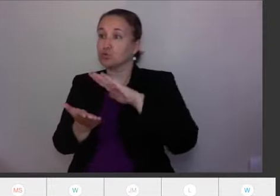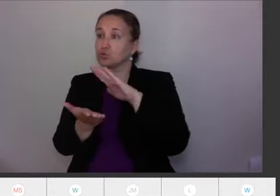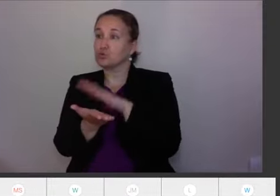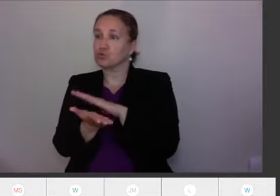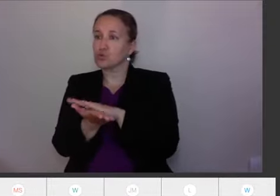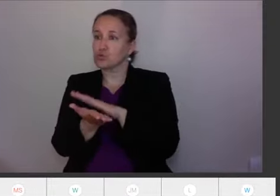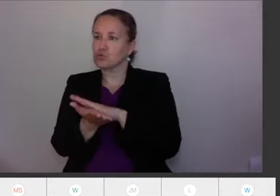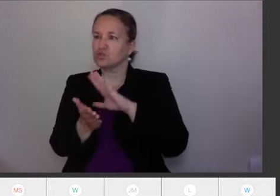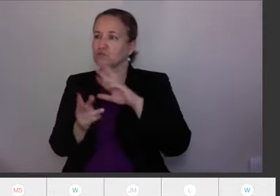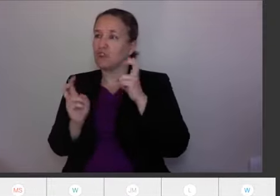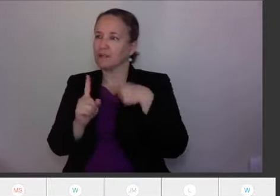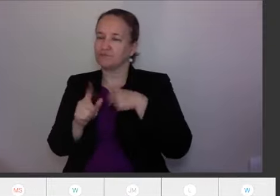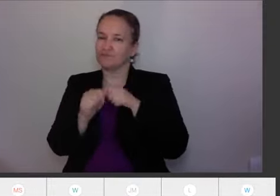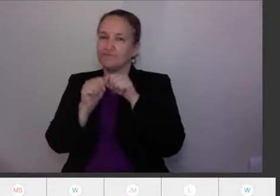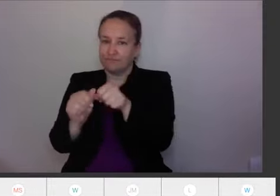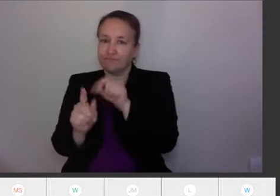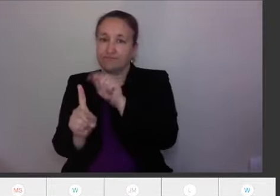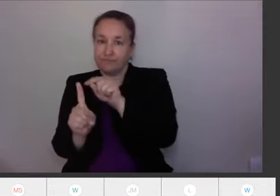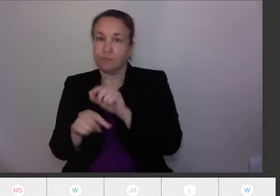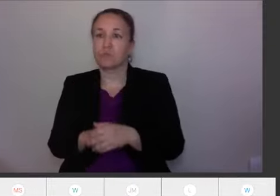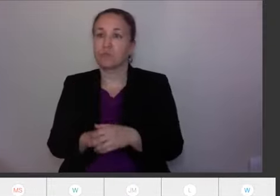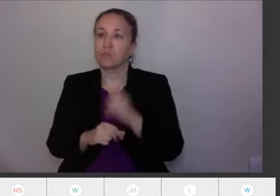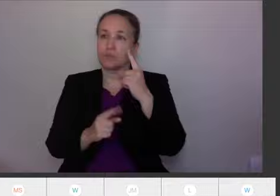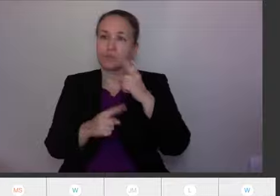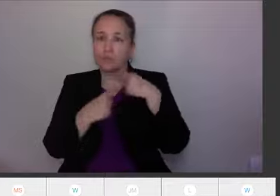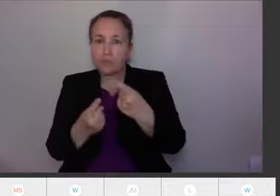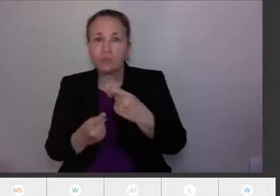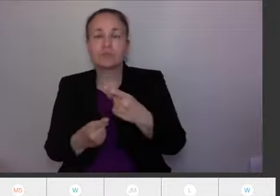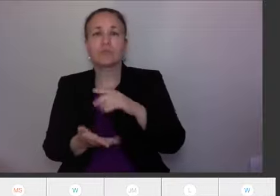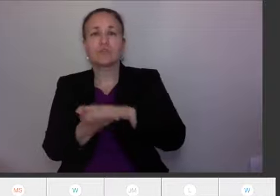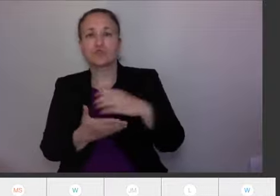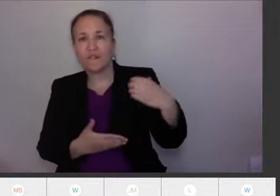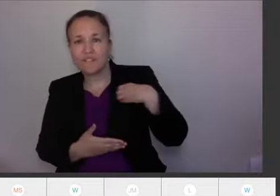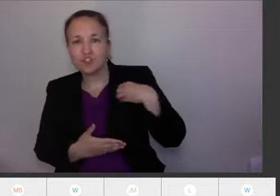um there's been school officials and i know a lot of this comes from the state